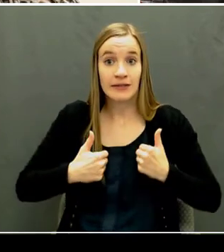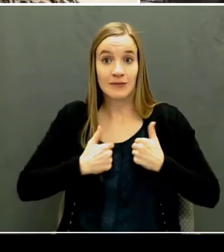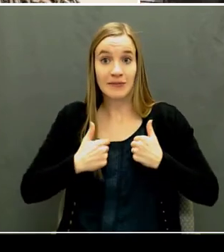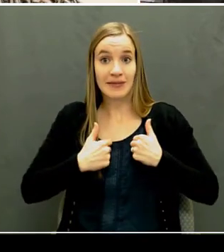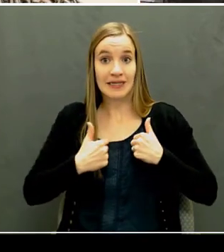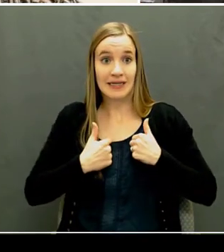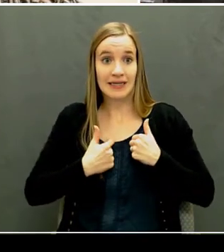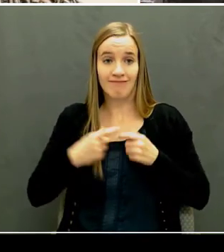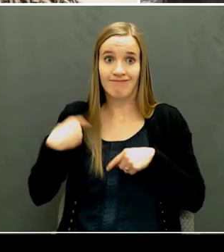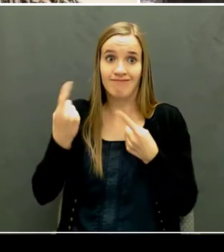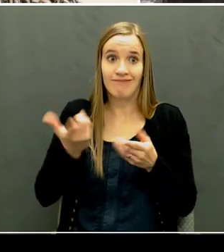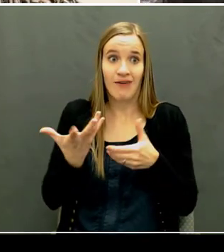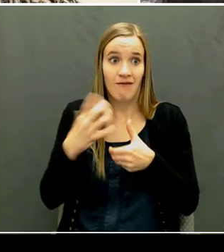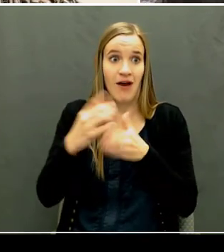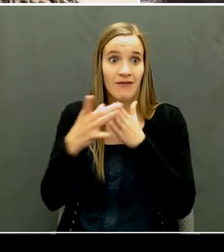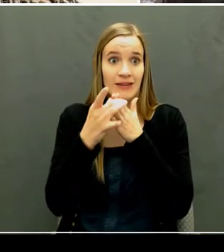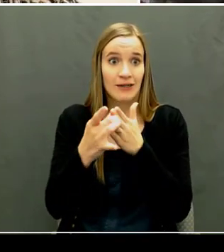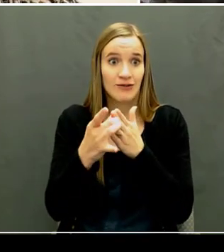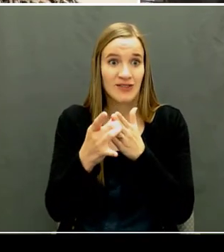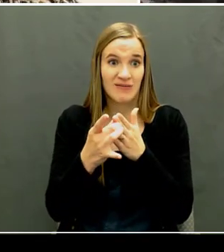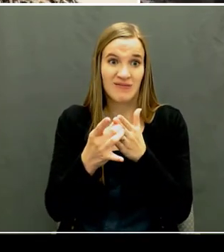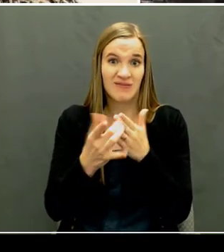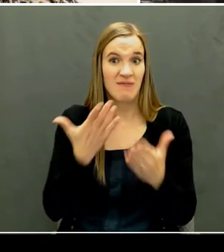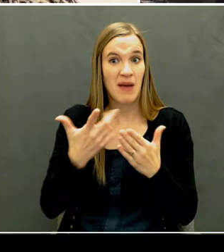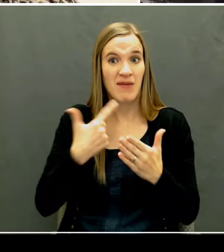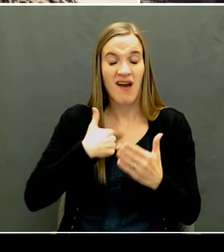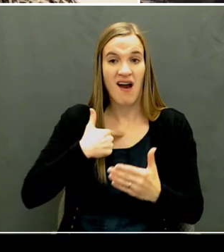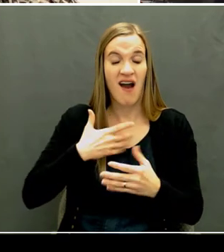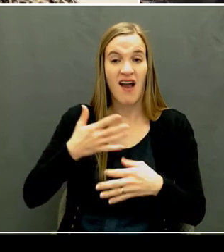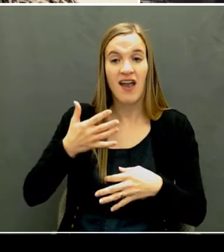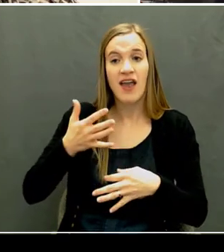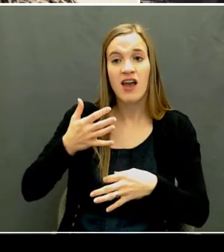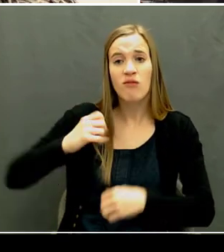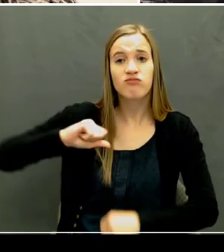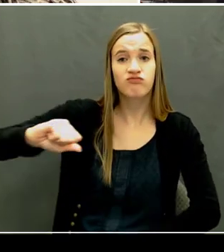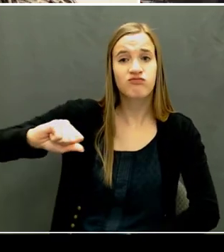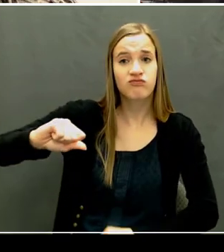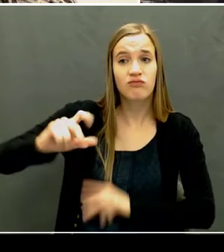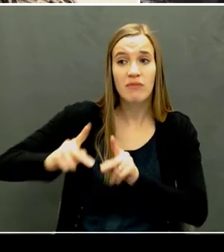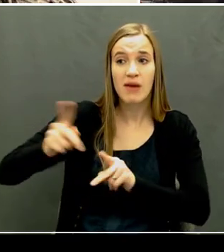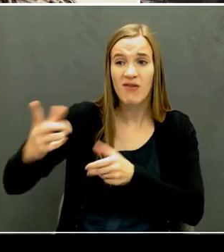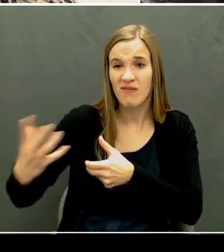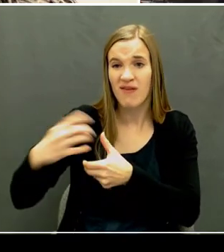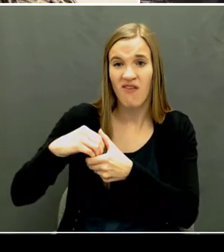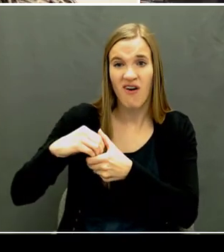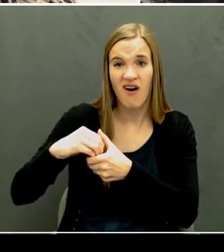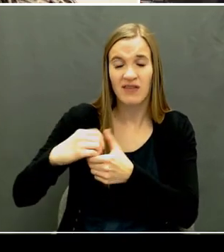and I have to challenge myself to say, you know, but I feel like I have over the last several years